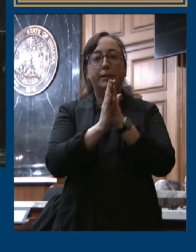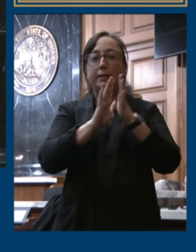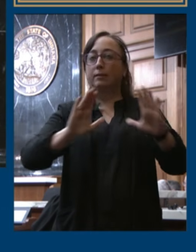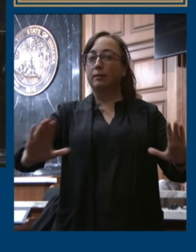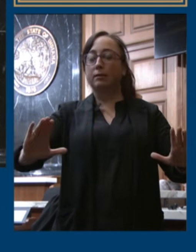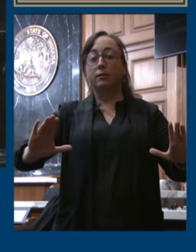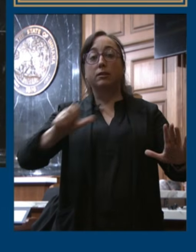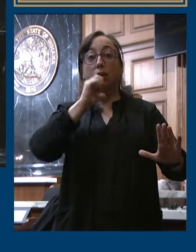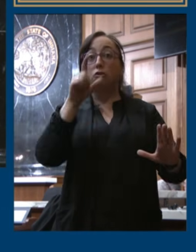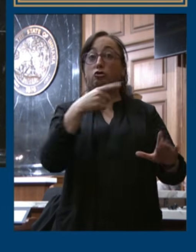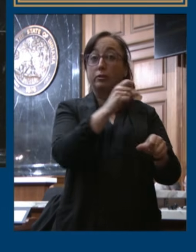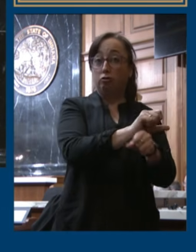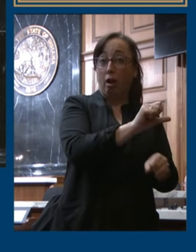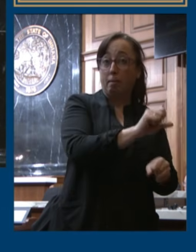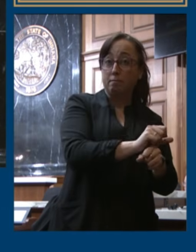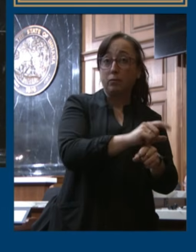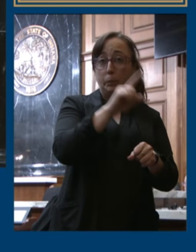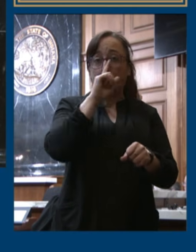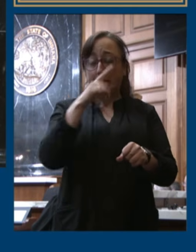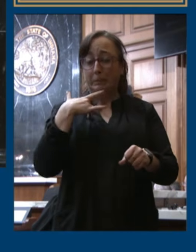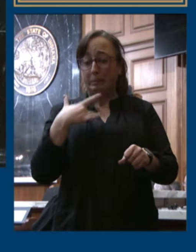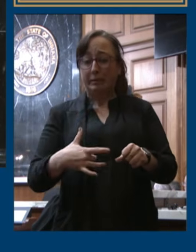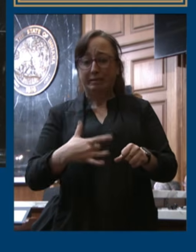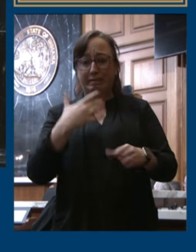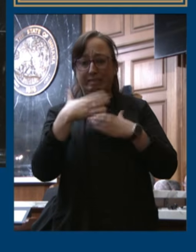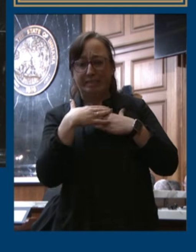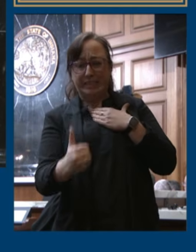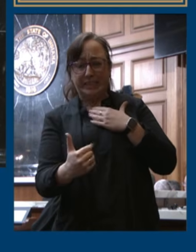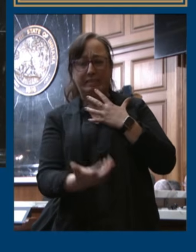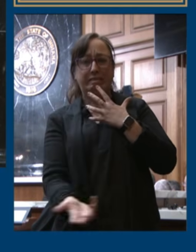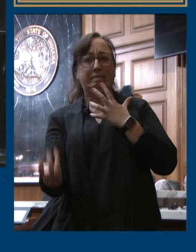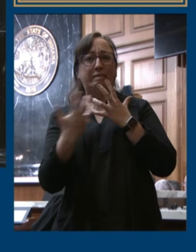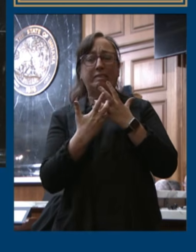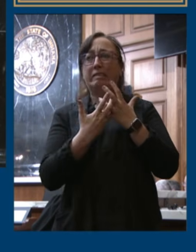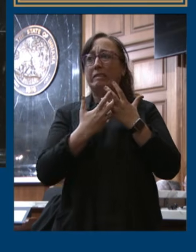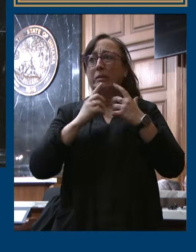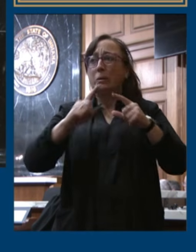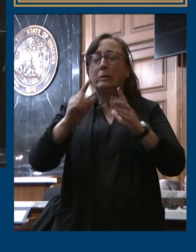IT IS A CALLING. SO NEXT TIME YOU PASS BY THAT BREATHTAKING COURTHOUSE